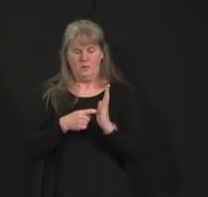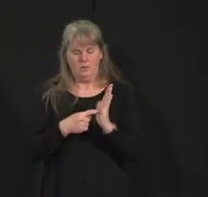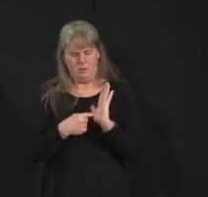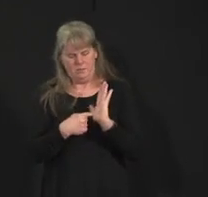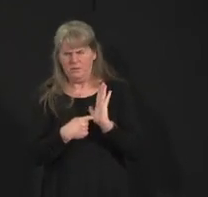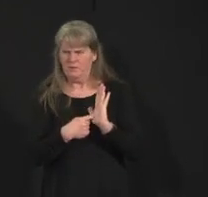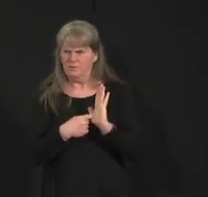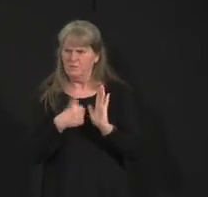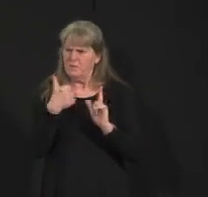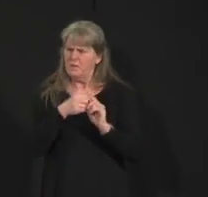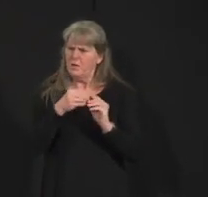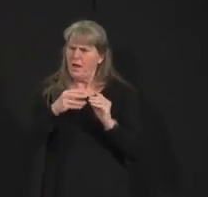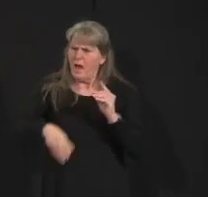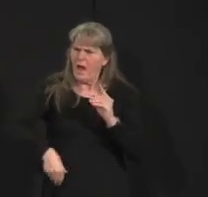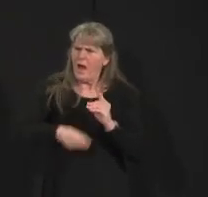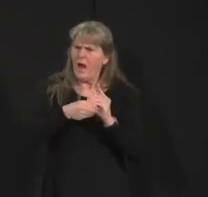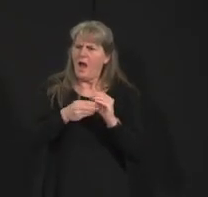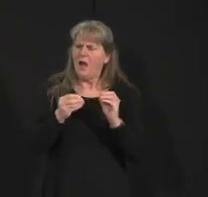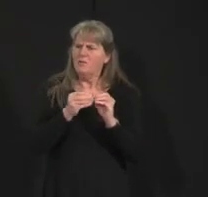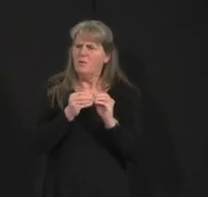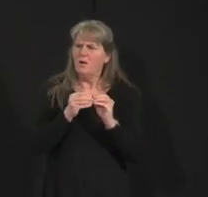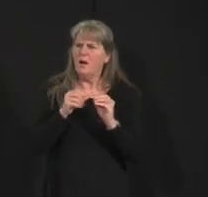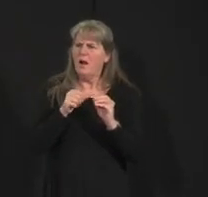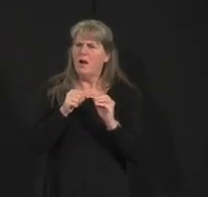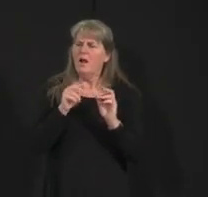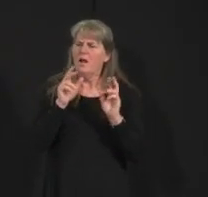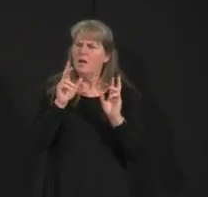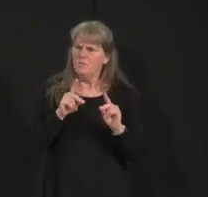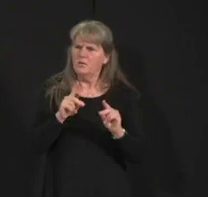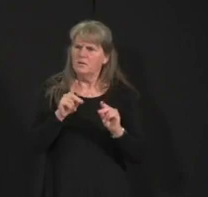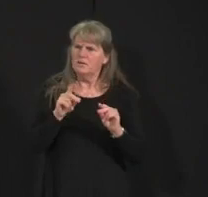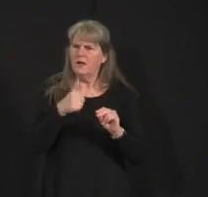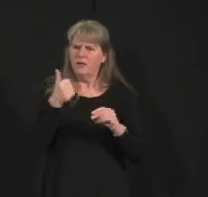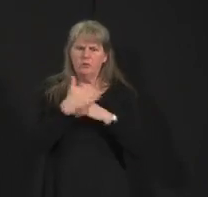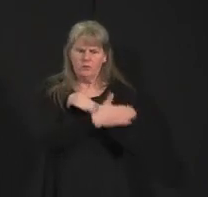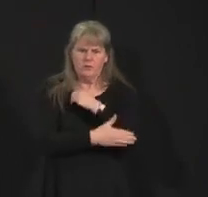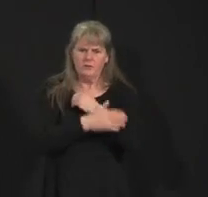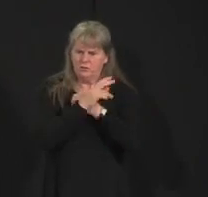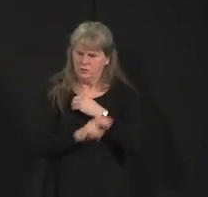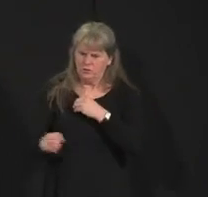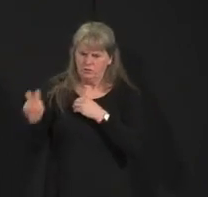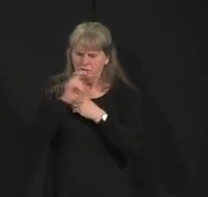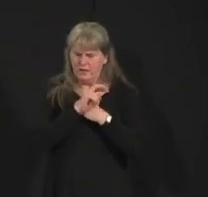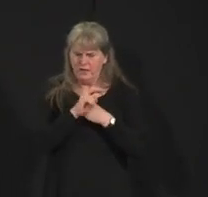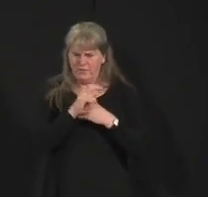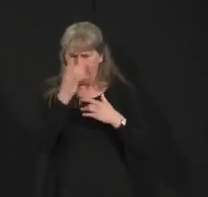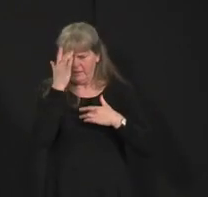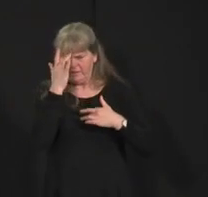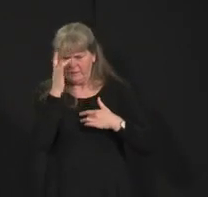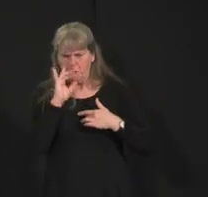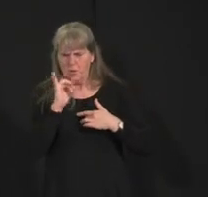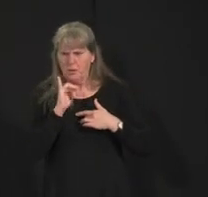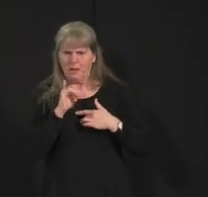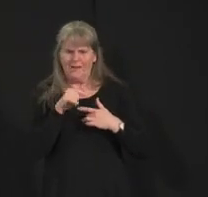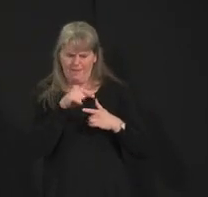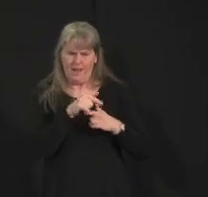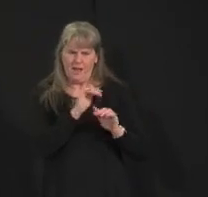expanded for someone who has travelled internationally and is showing symptoms to a broader